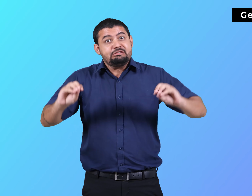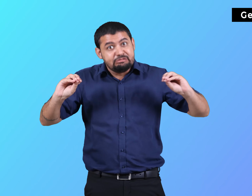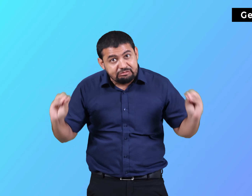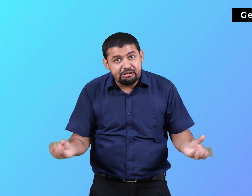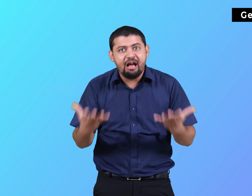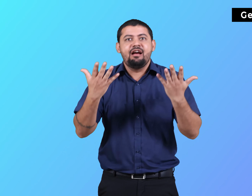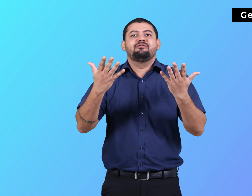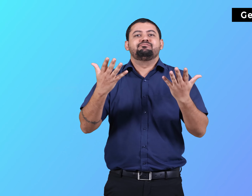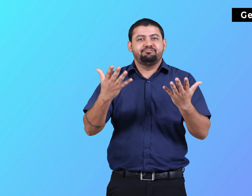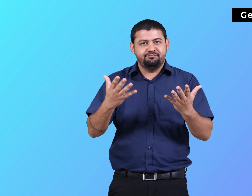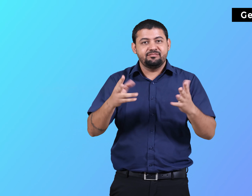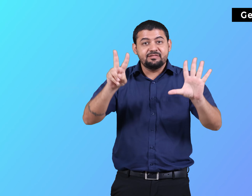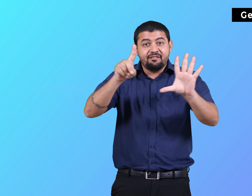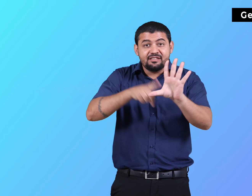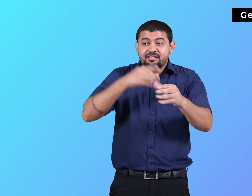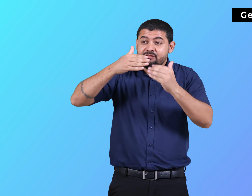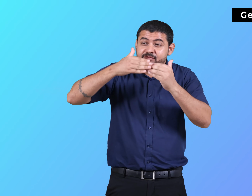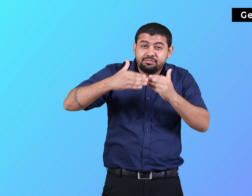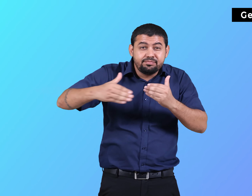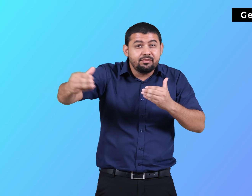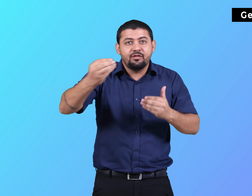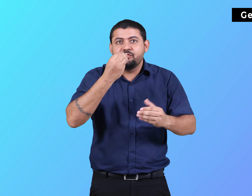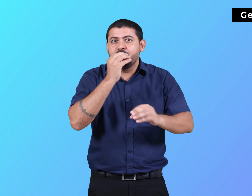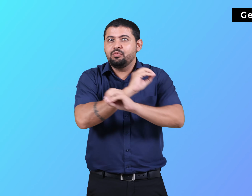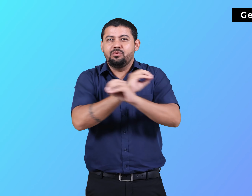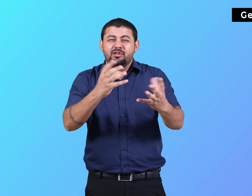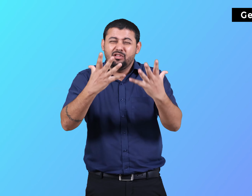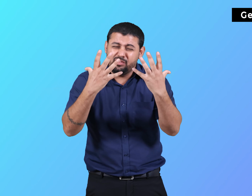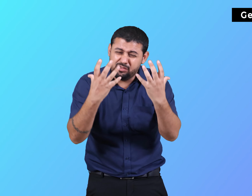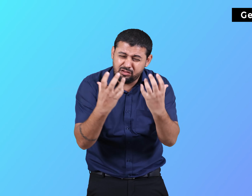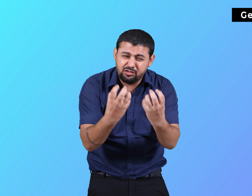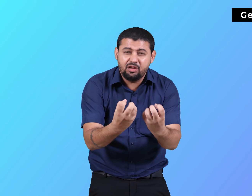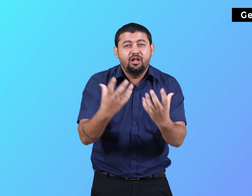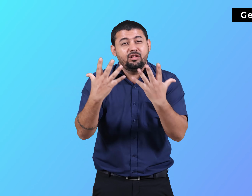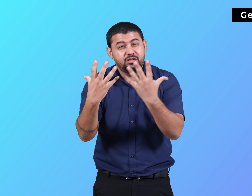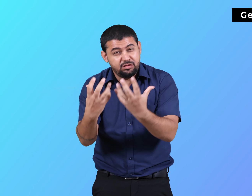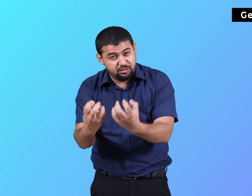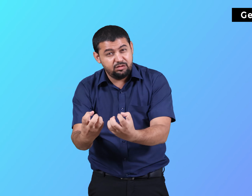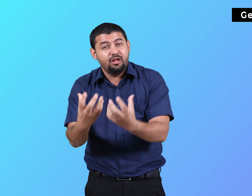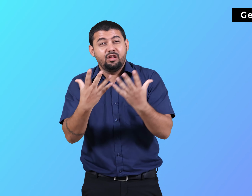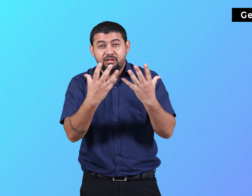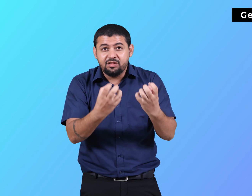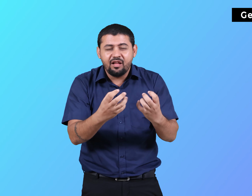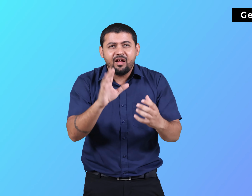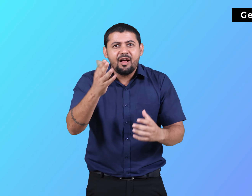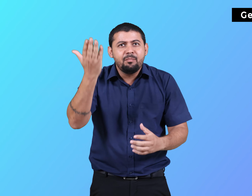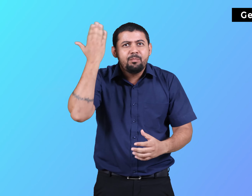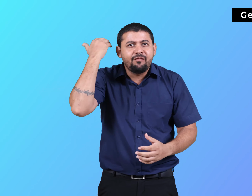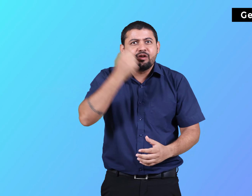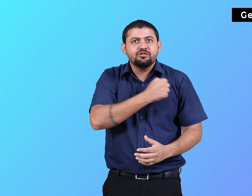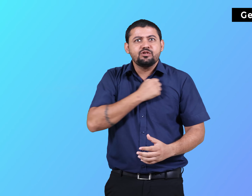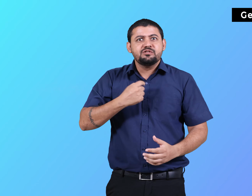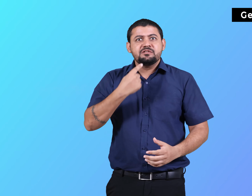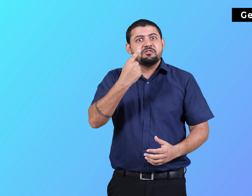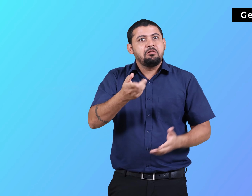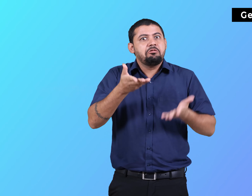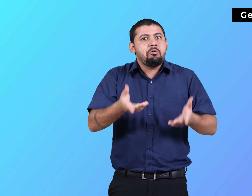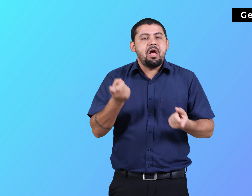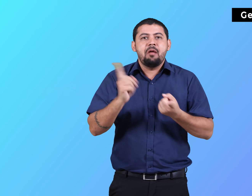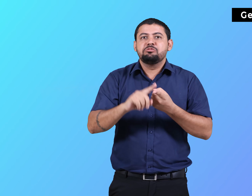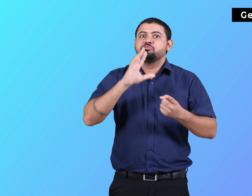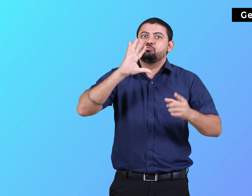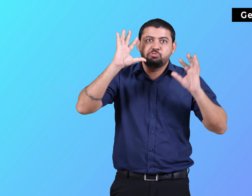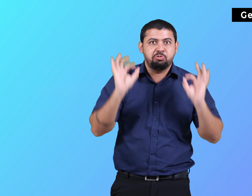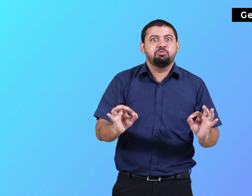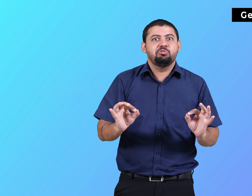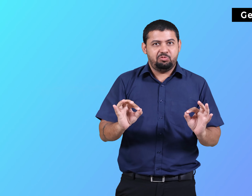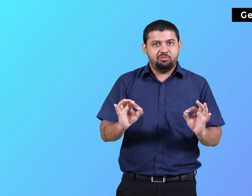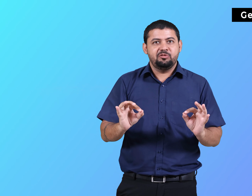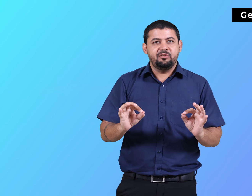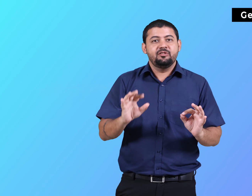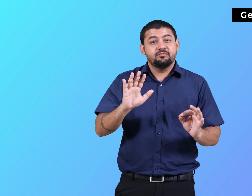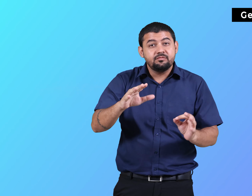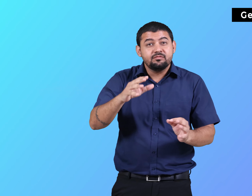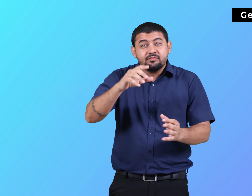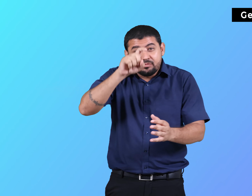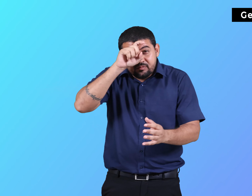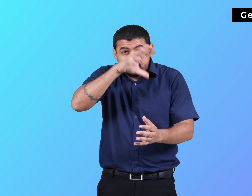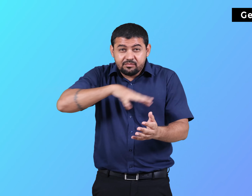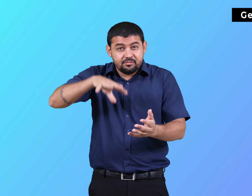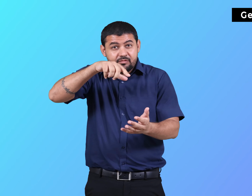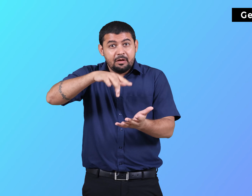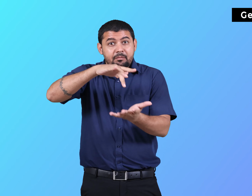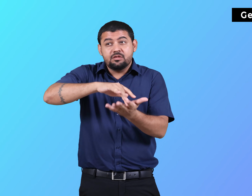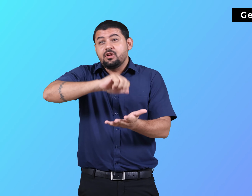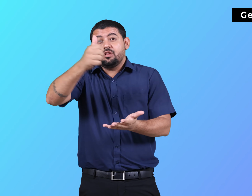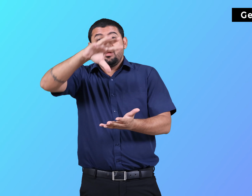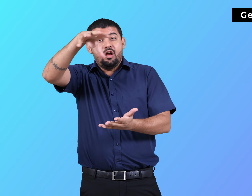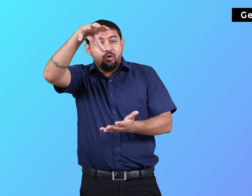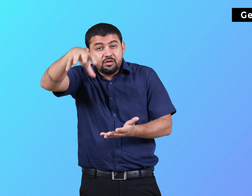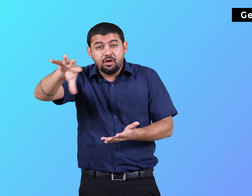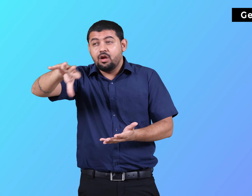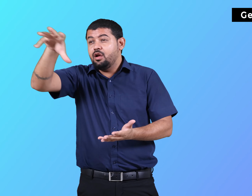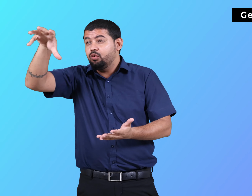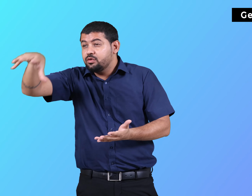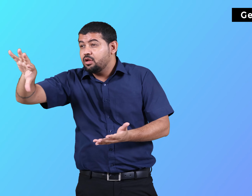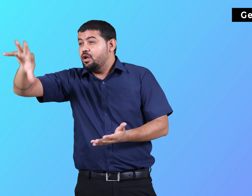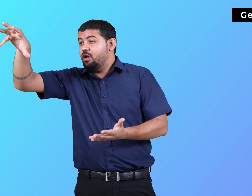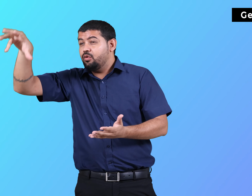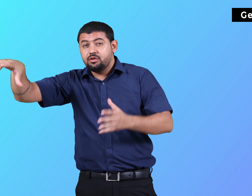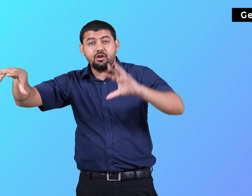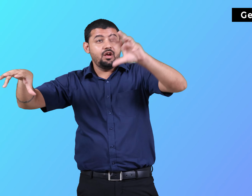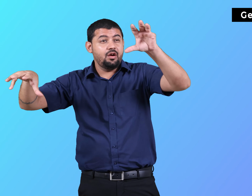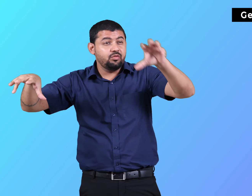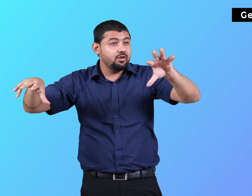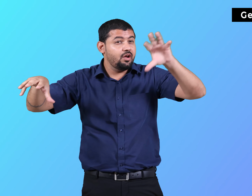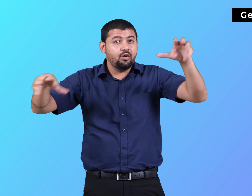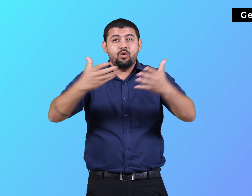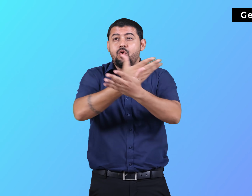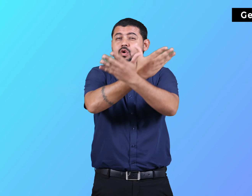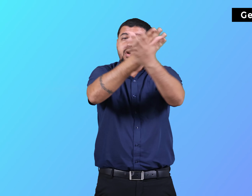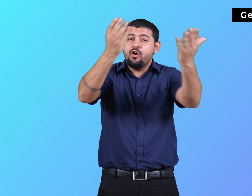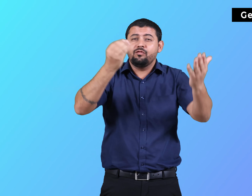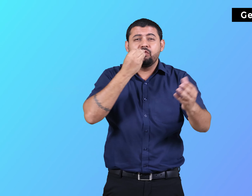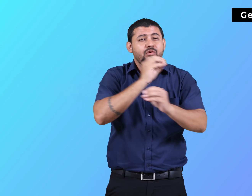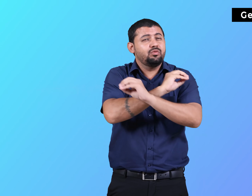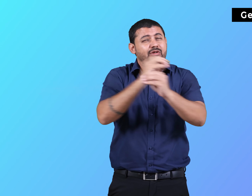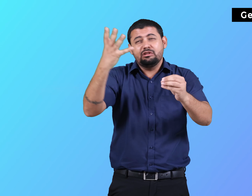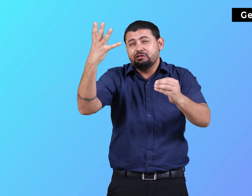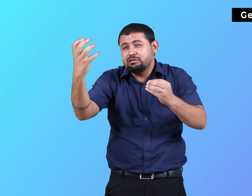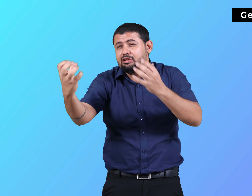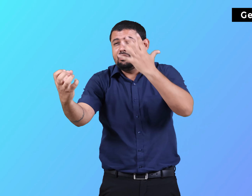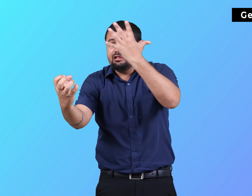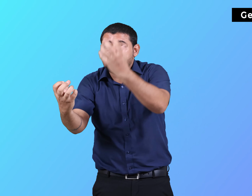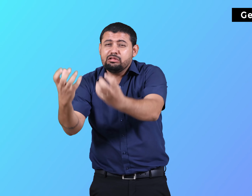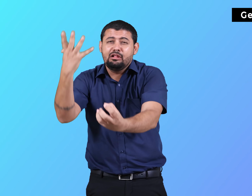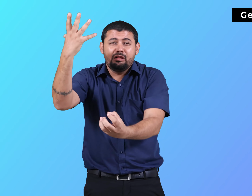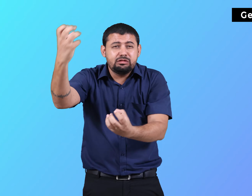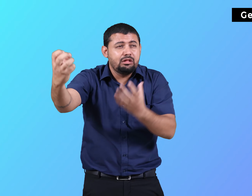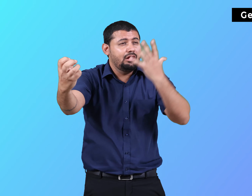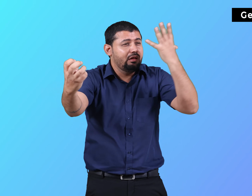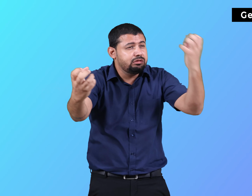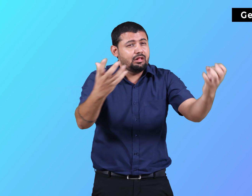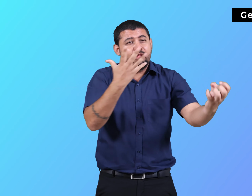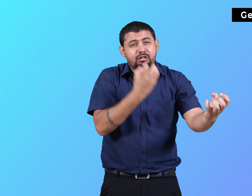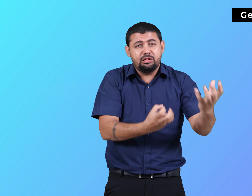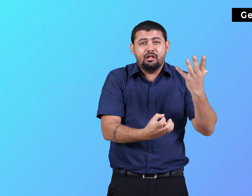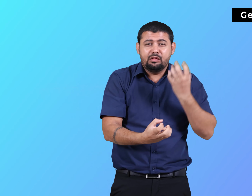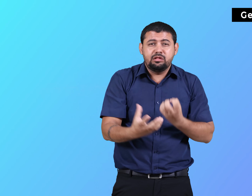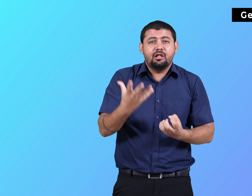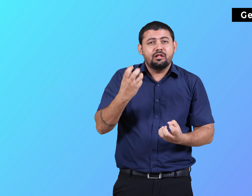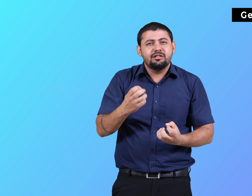Then the seven years of famine began, just as Joseph had said. In the countries outside of Egypt the people suffered from hunger,